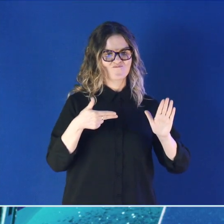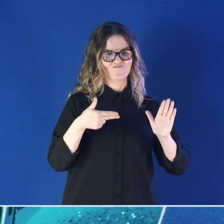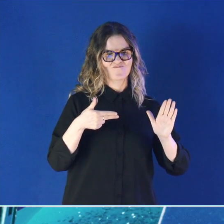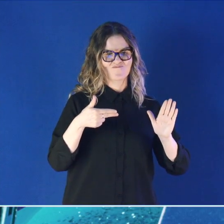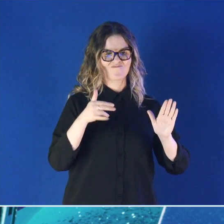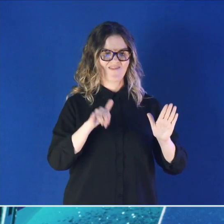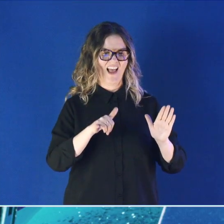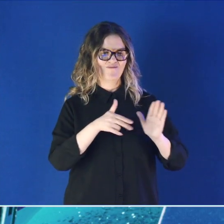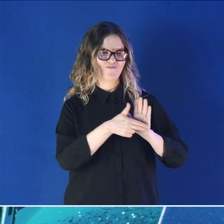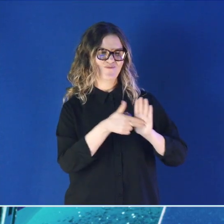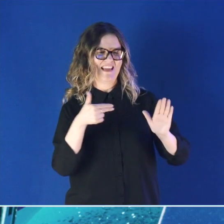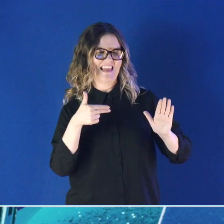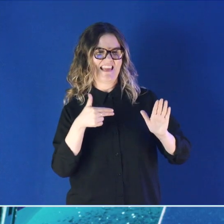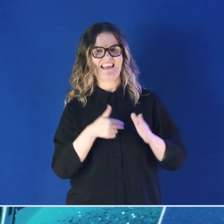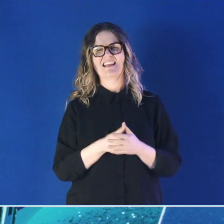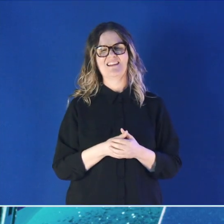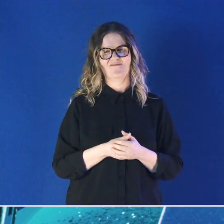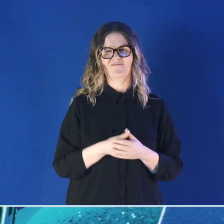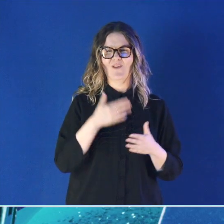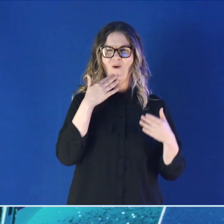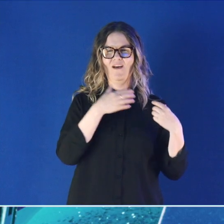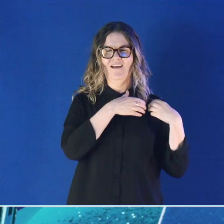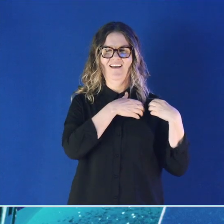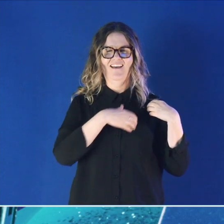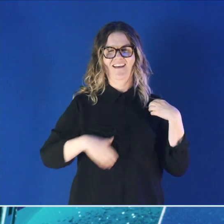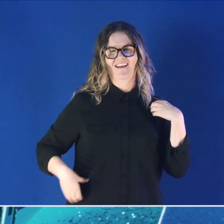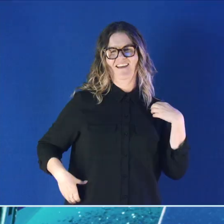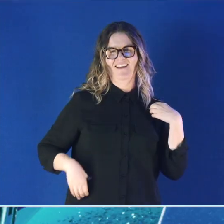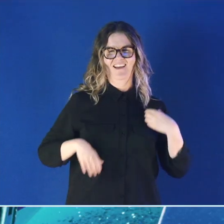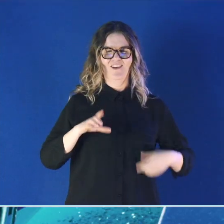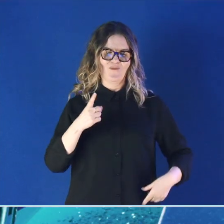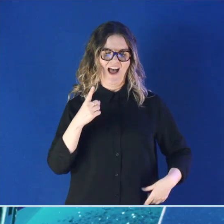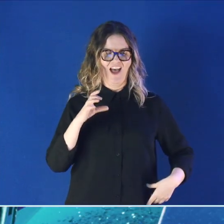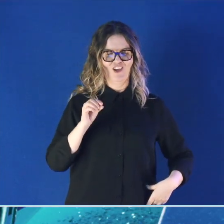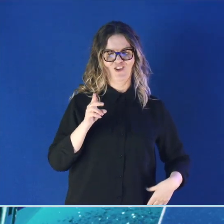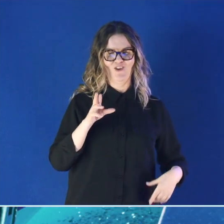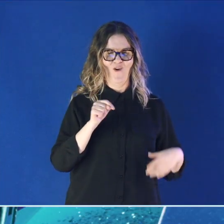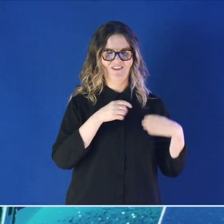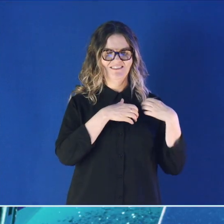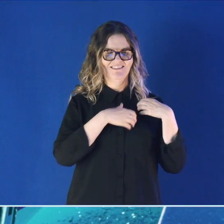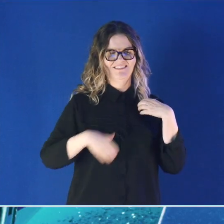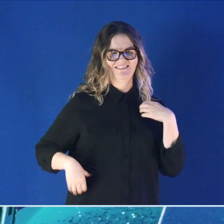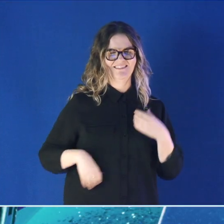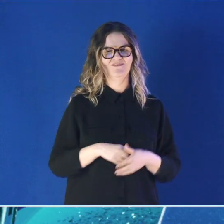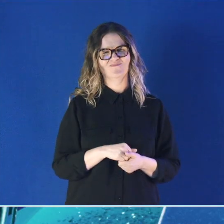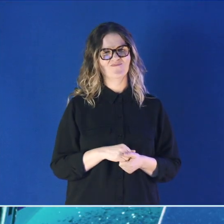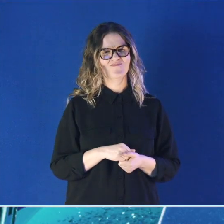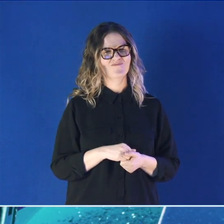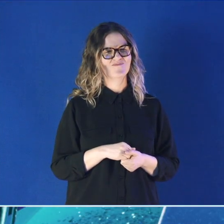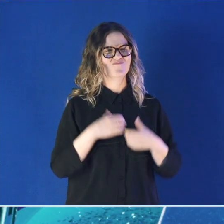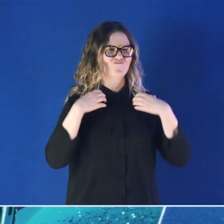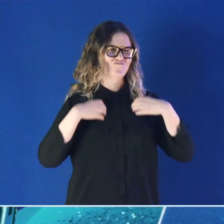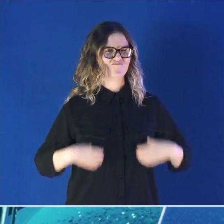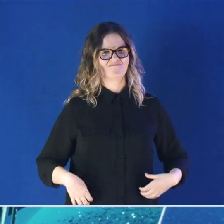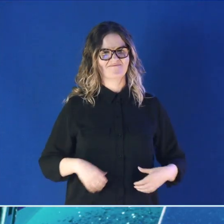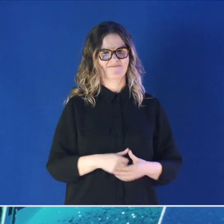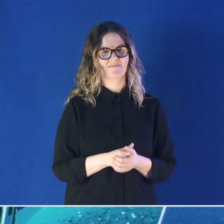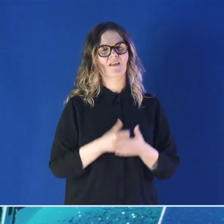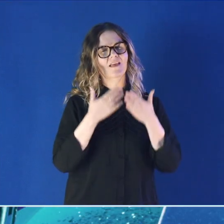We're going to add to our swag. I'm going to close, and thank you for indulging us with a few extra minutes, everyone. I'm going to close with one question